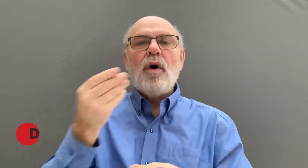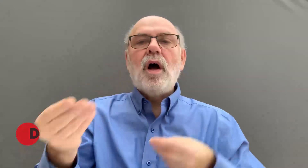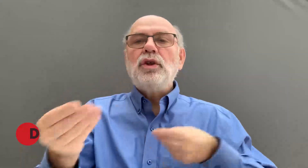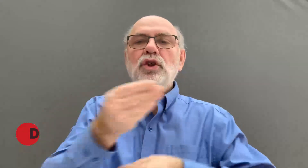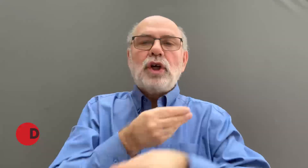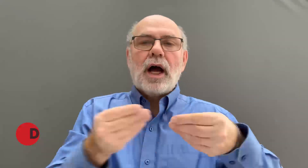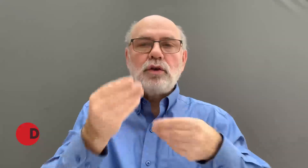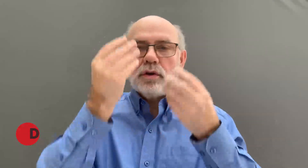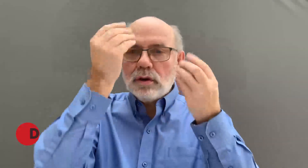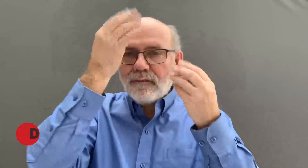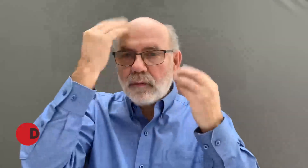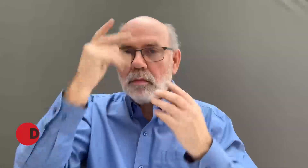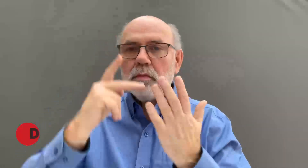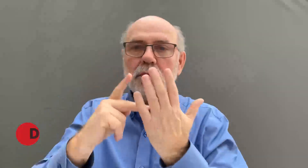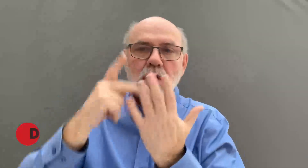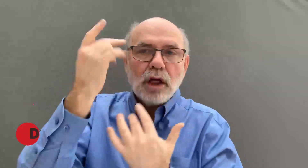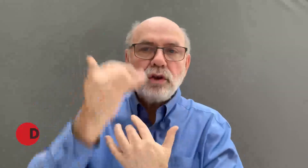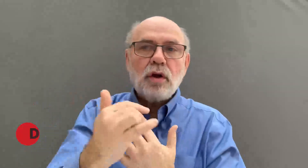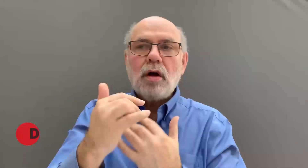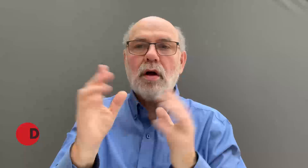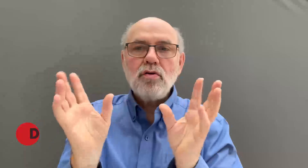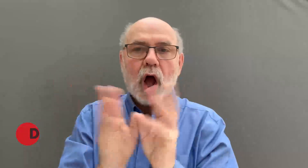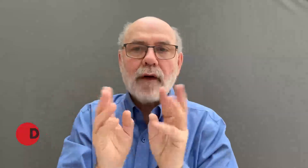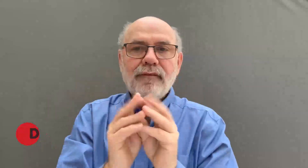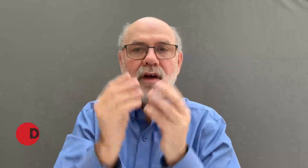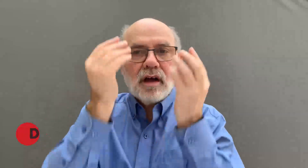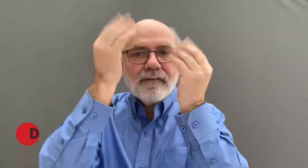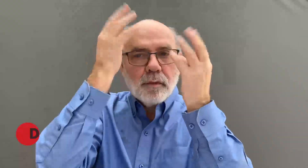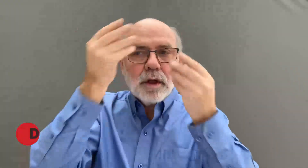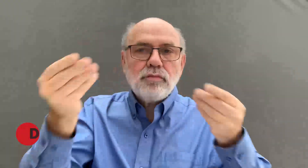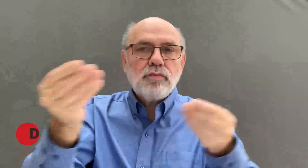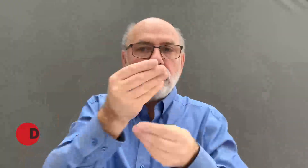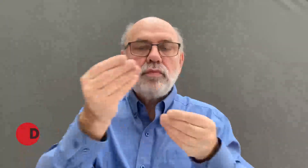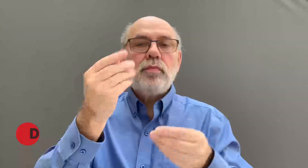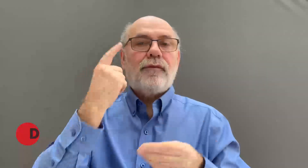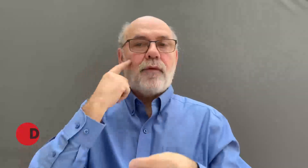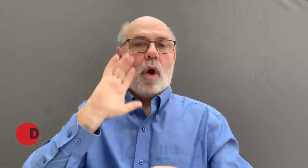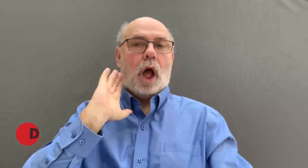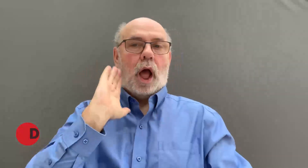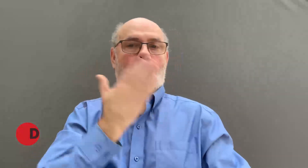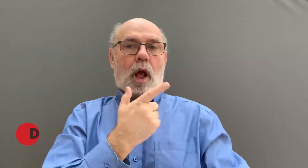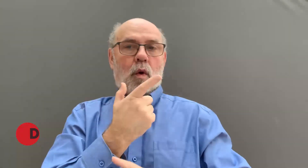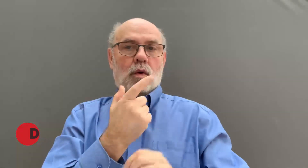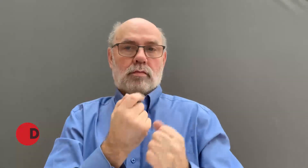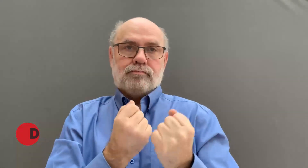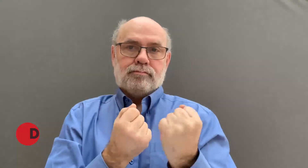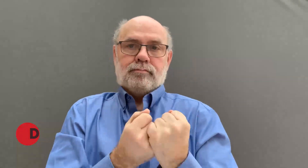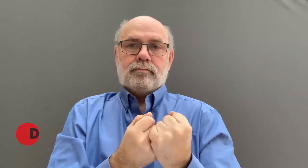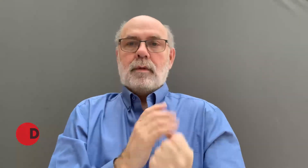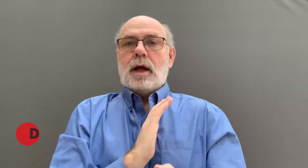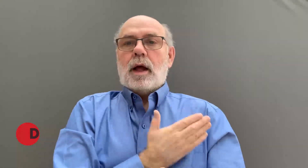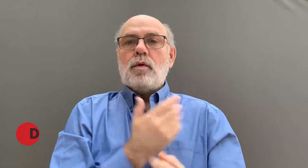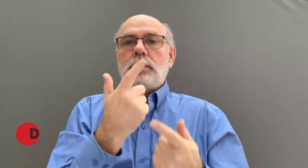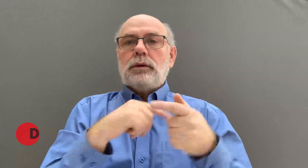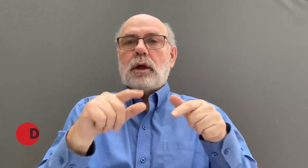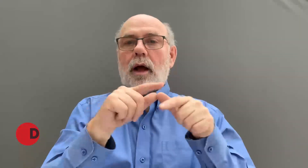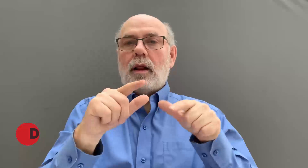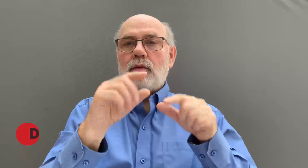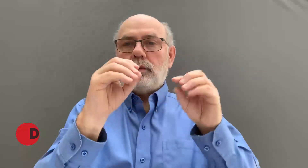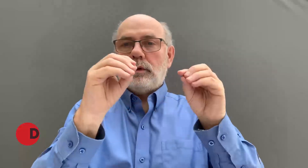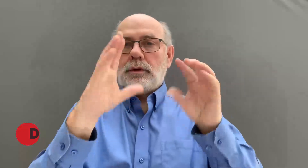exchange of information on programs and conferences to support SLIC members